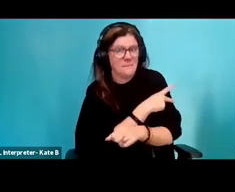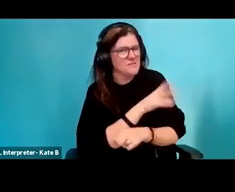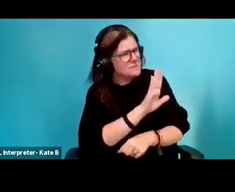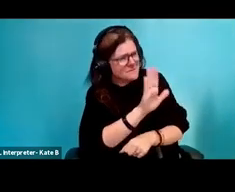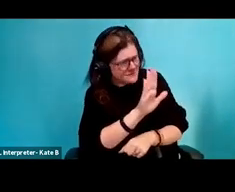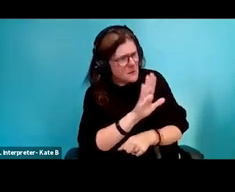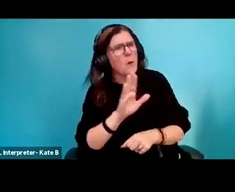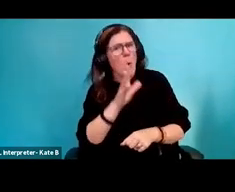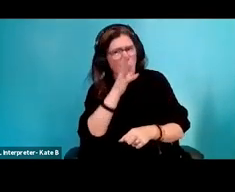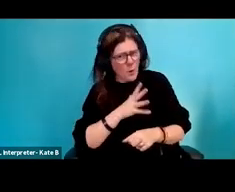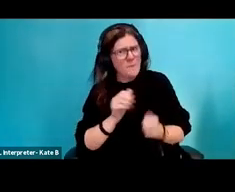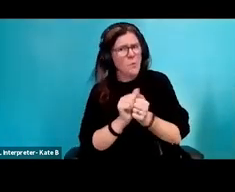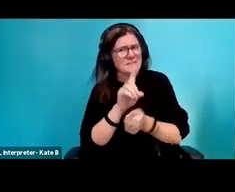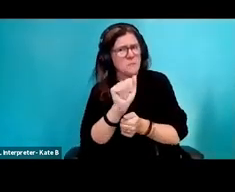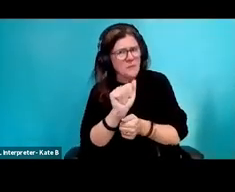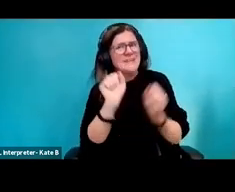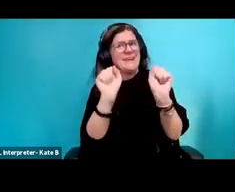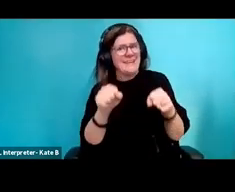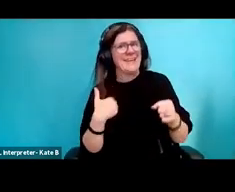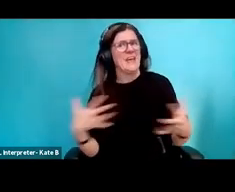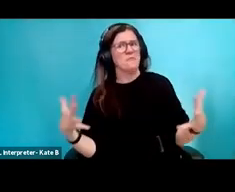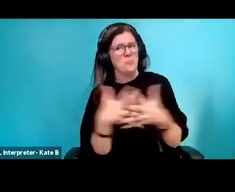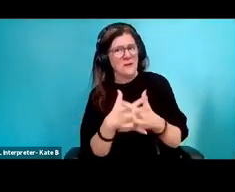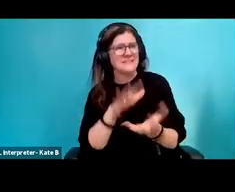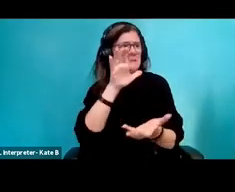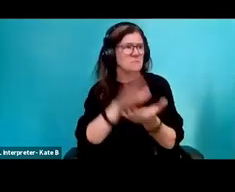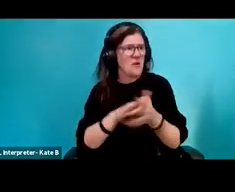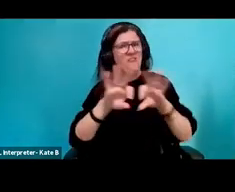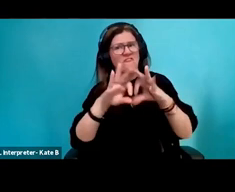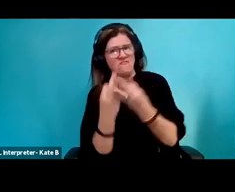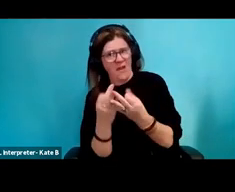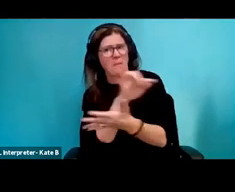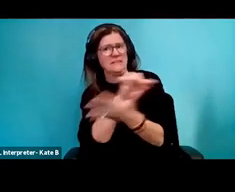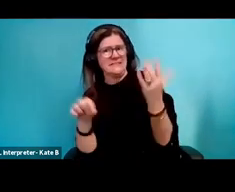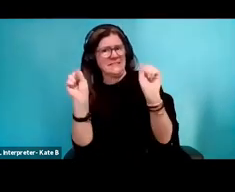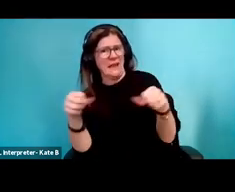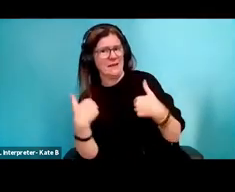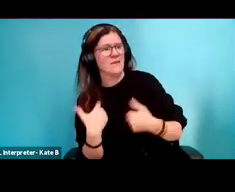women having healthy relationships, pregnancies, and families. This involuntary sterilization,